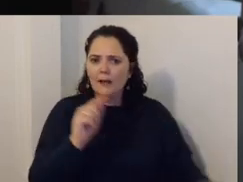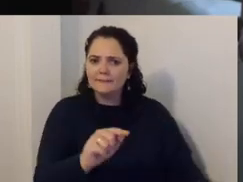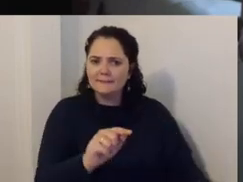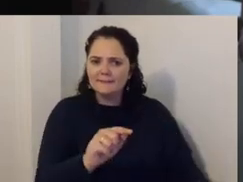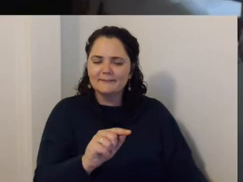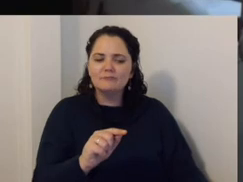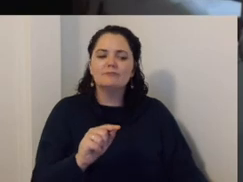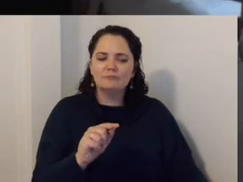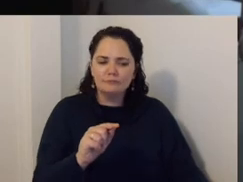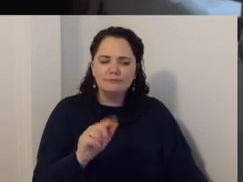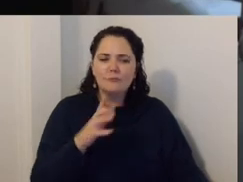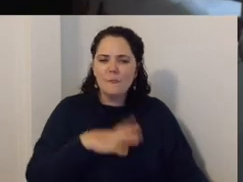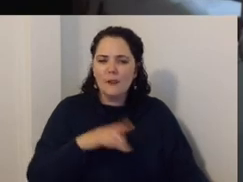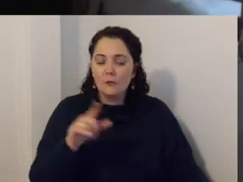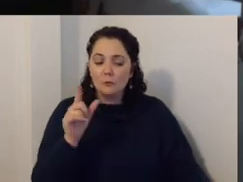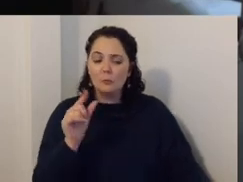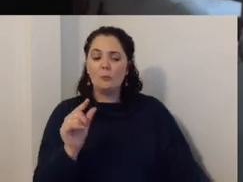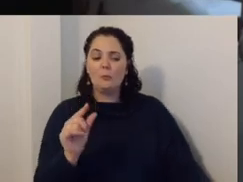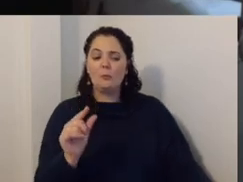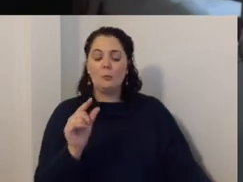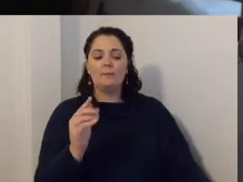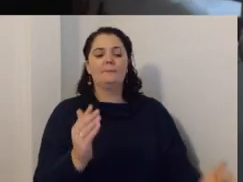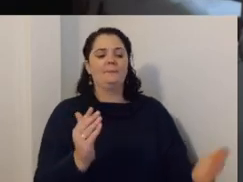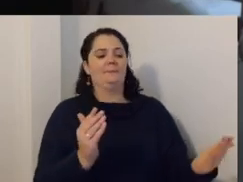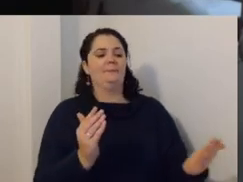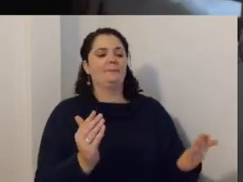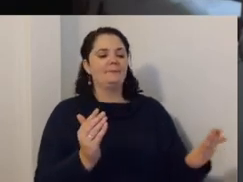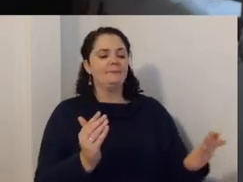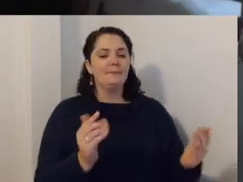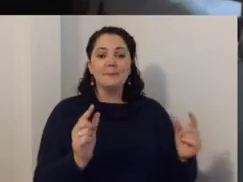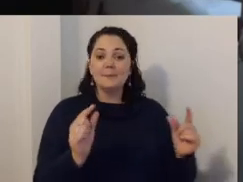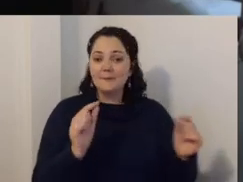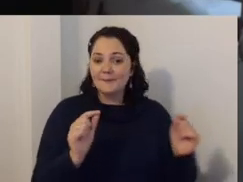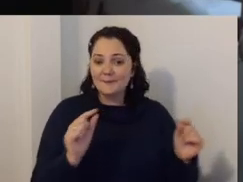hottest brightest lights and those are things you really want to emphasize, begin again with